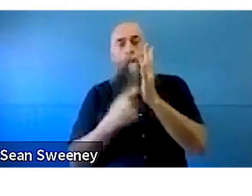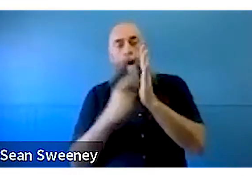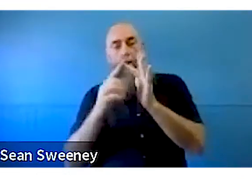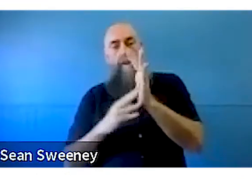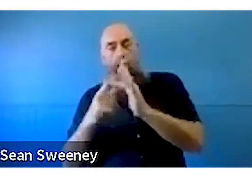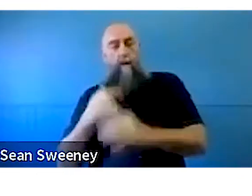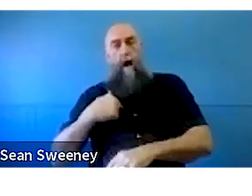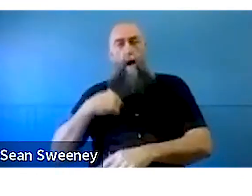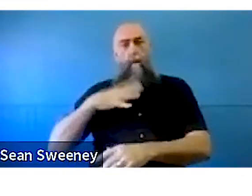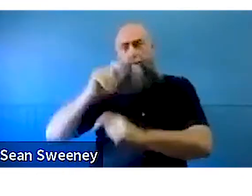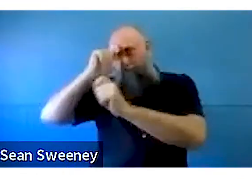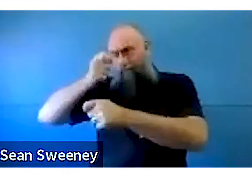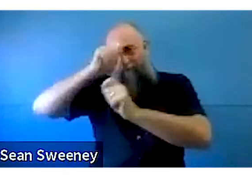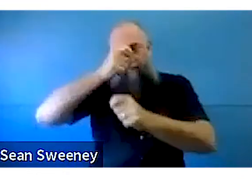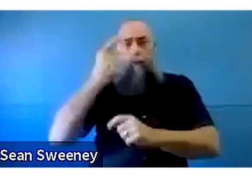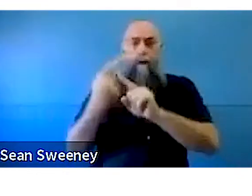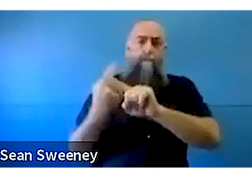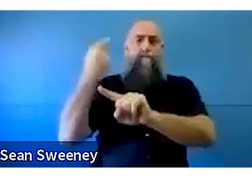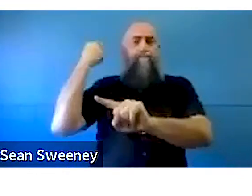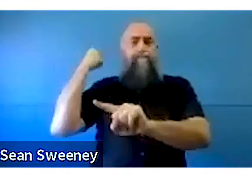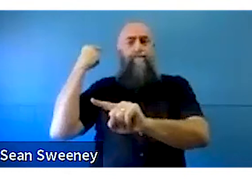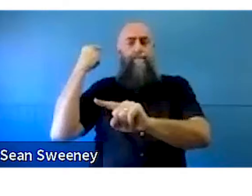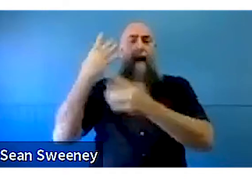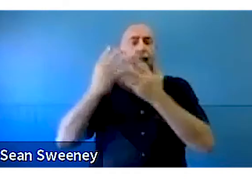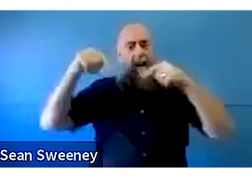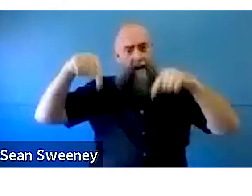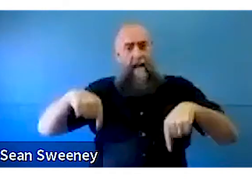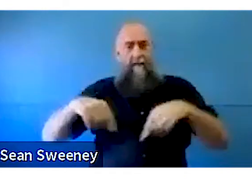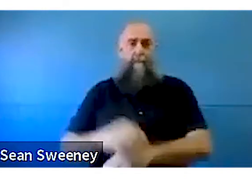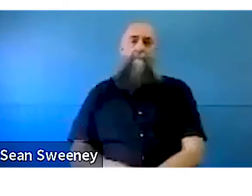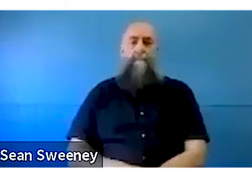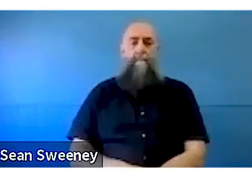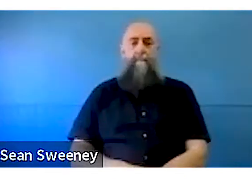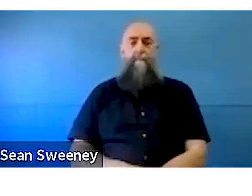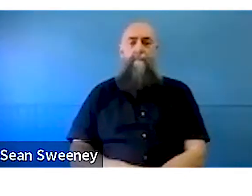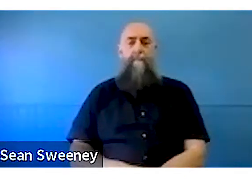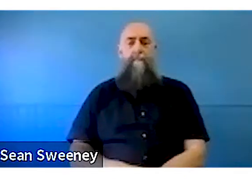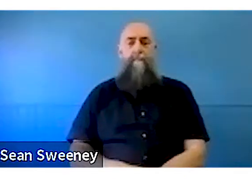And my own Wiradjuri people.